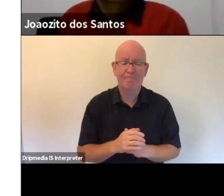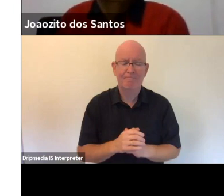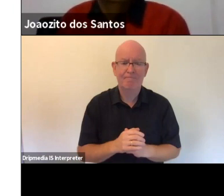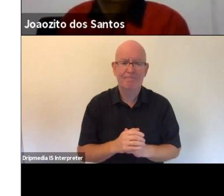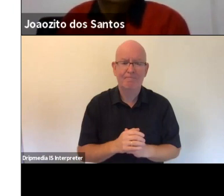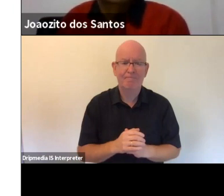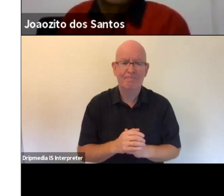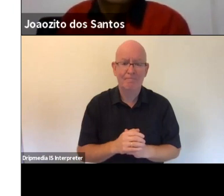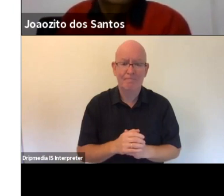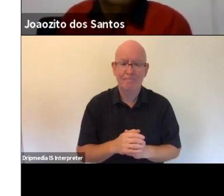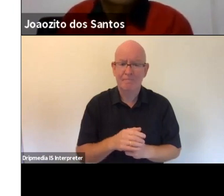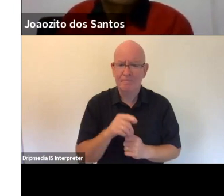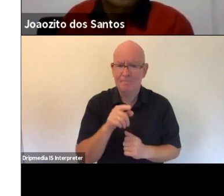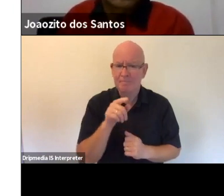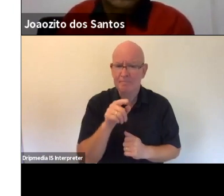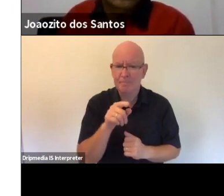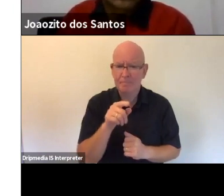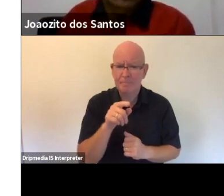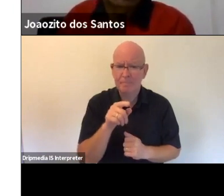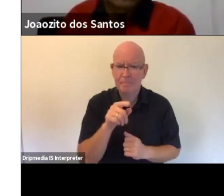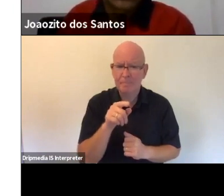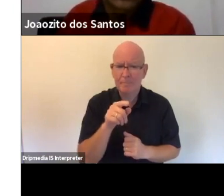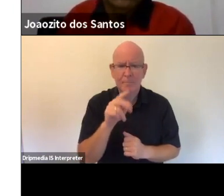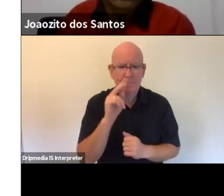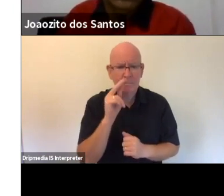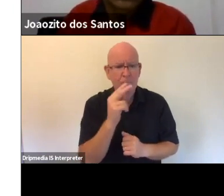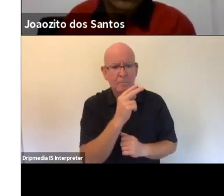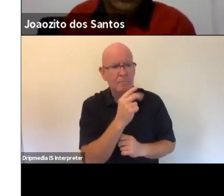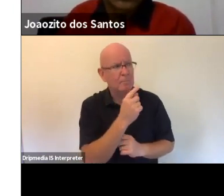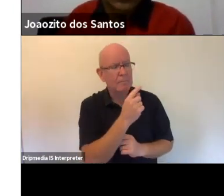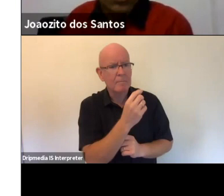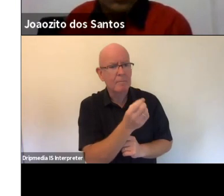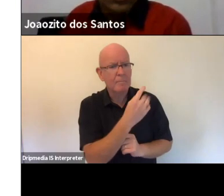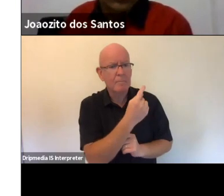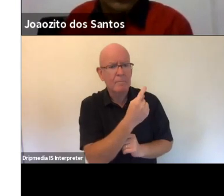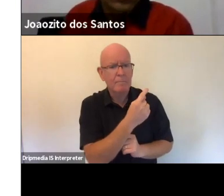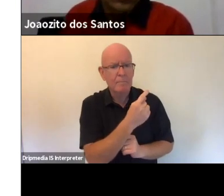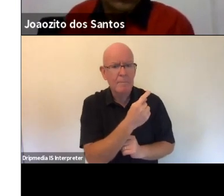So, the… based on the economic activities that I just mentioned that’s, you know…